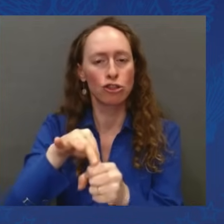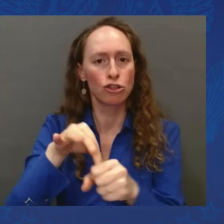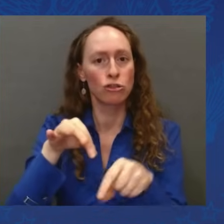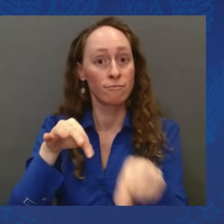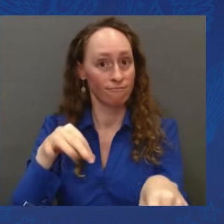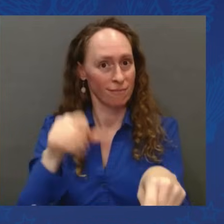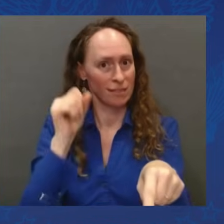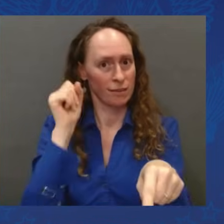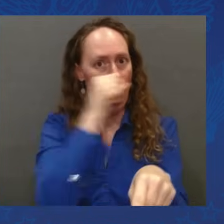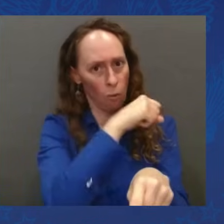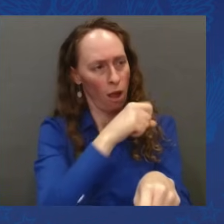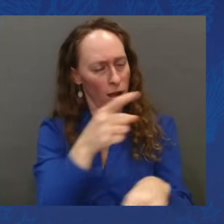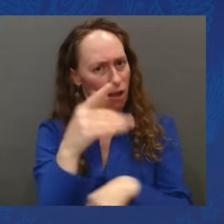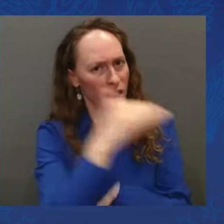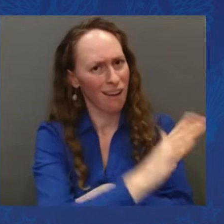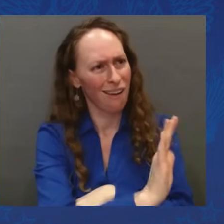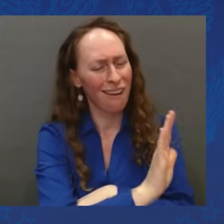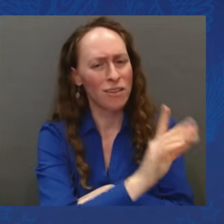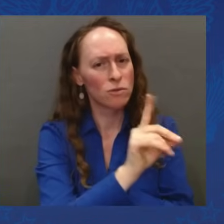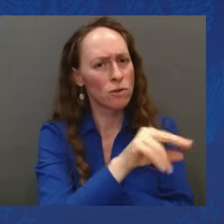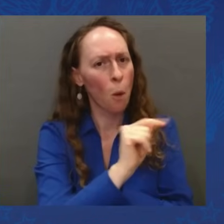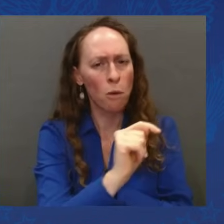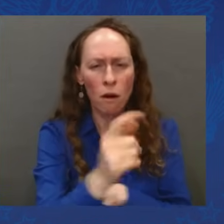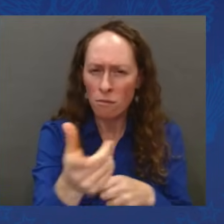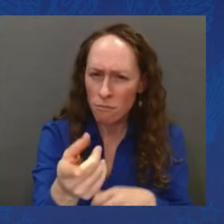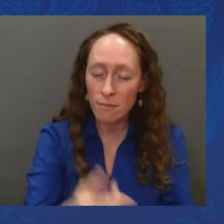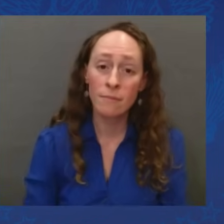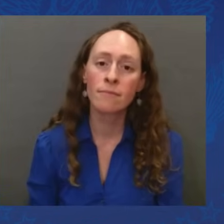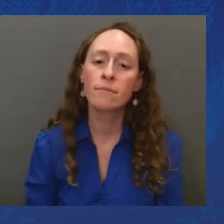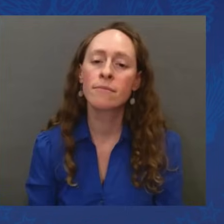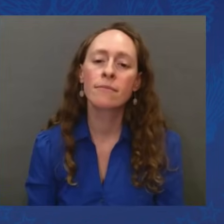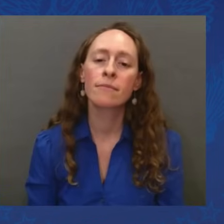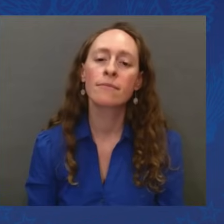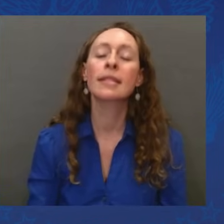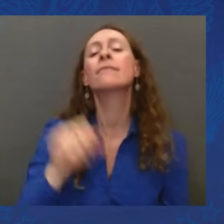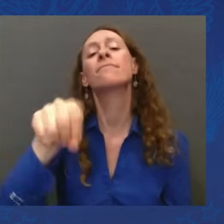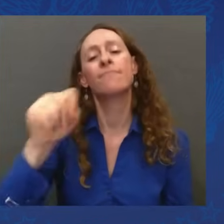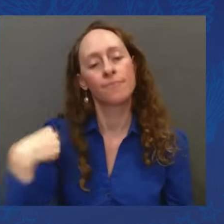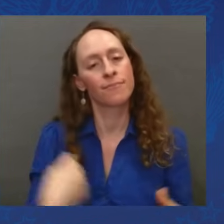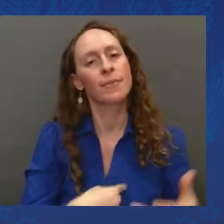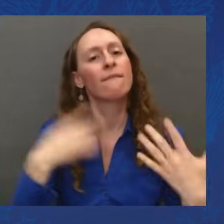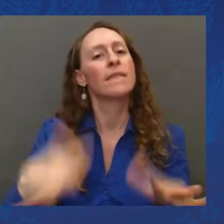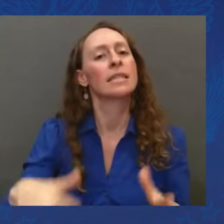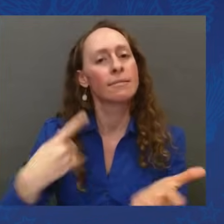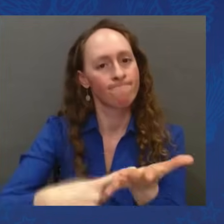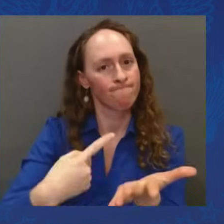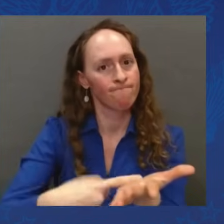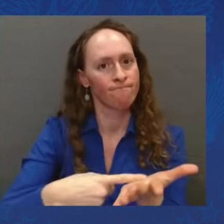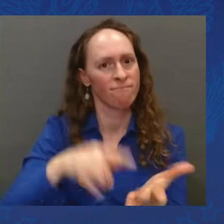I made it clear: I didn't expect any interference, any at all. And we had that discussion as -- as he was leaving.